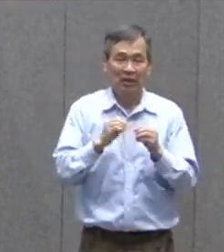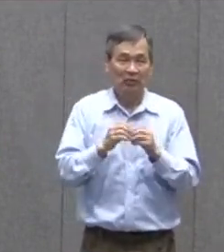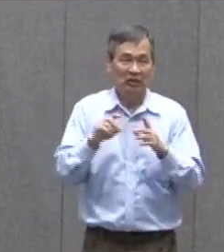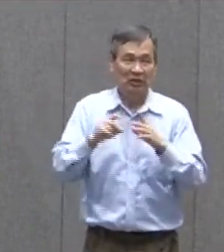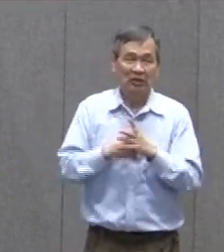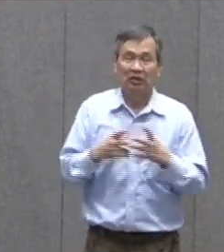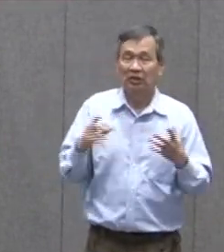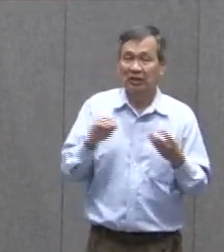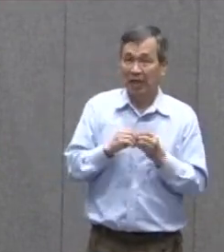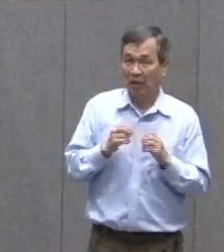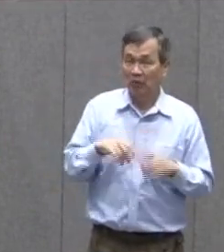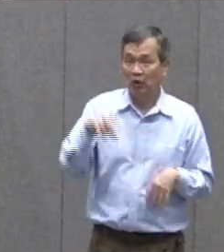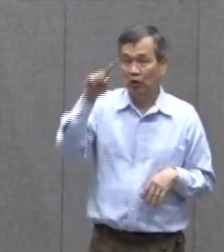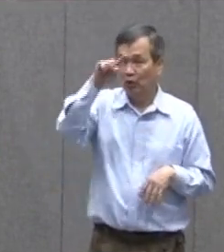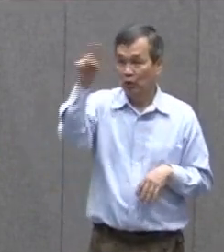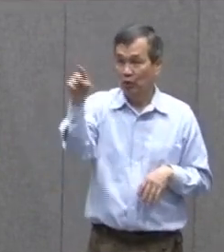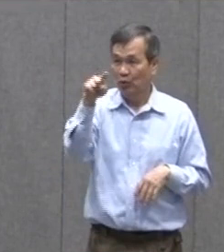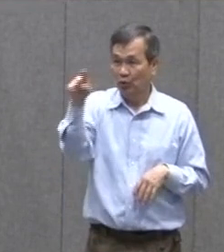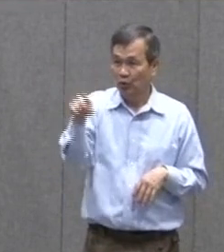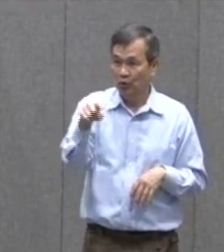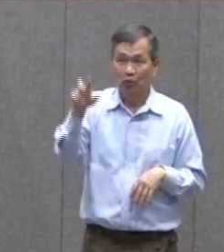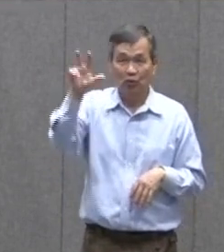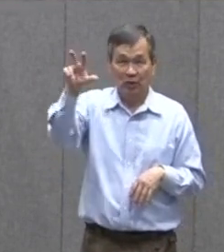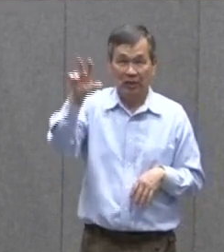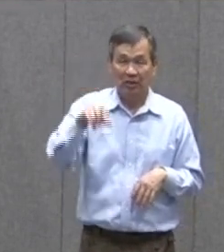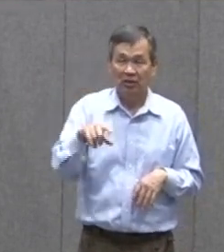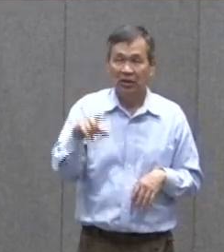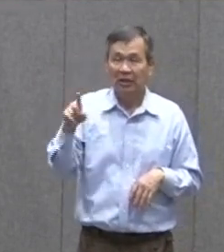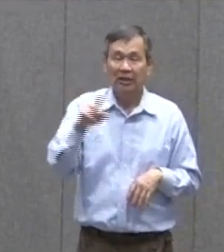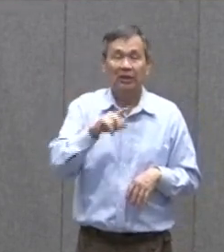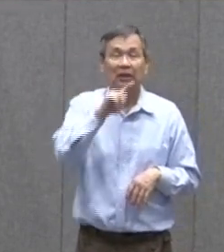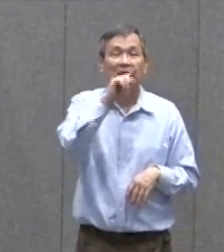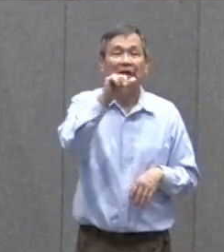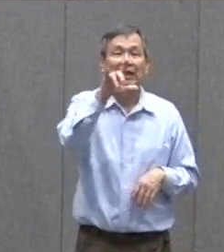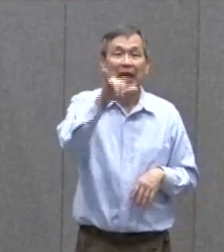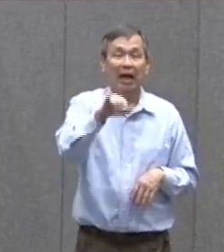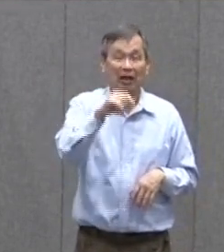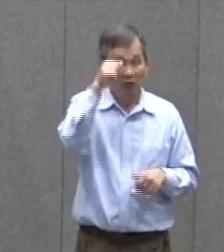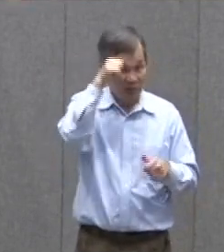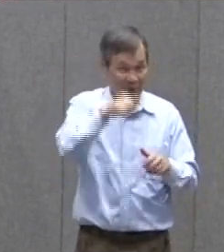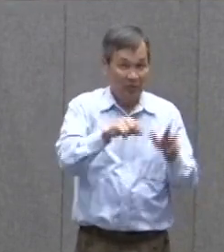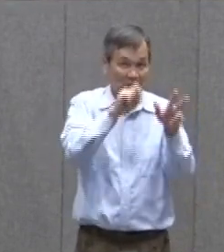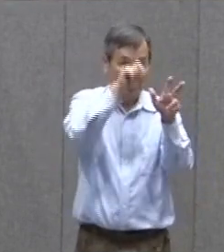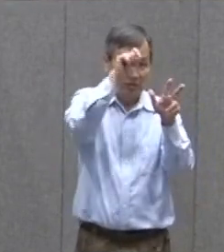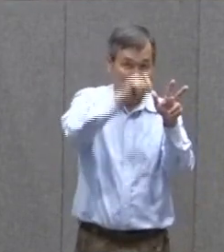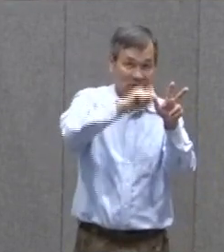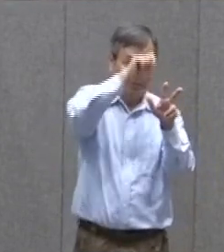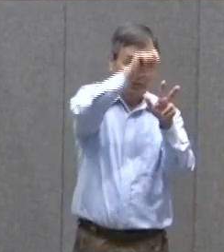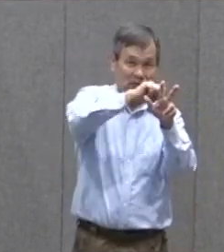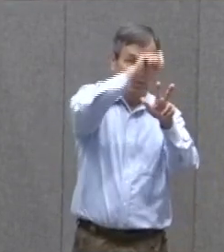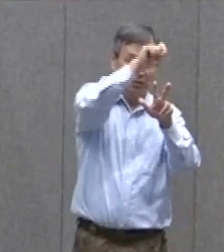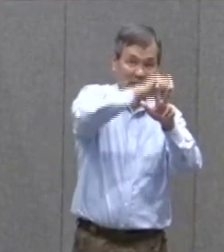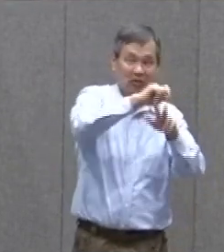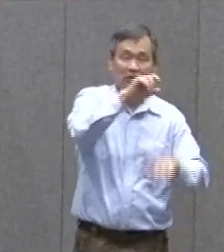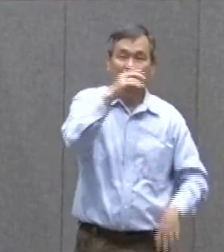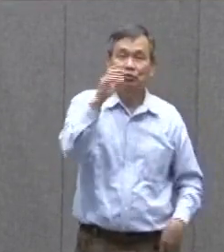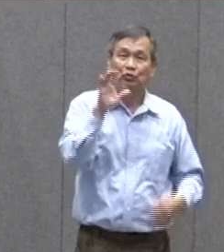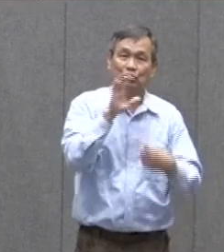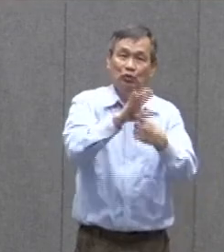I wrote the number three and then I used tally marks just like Mrs. B to represent my number three.